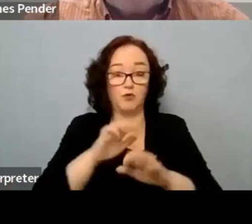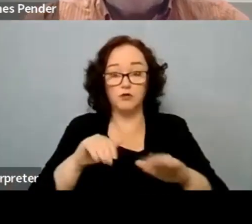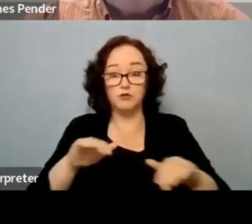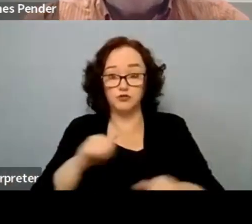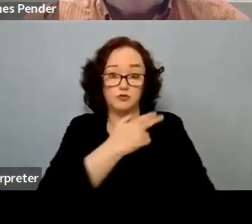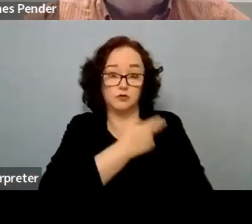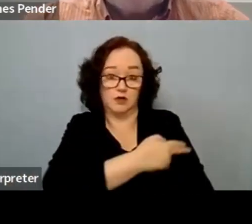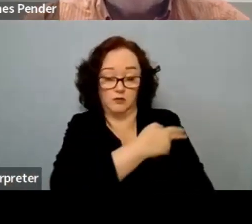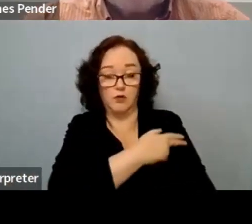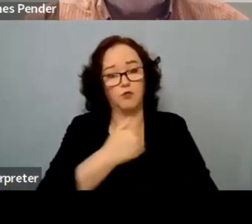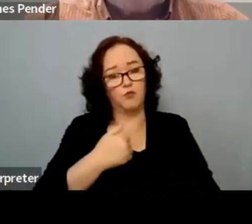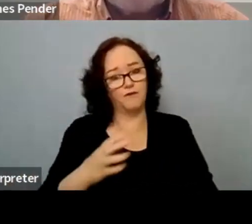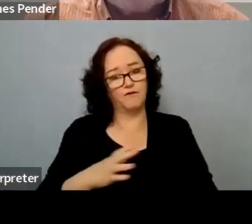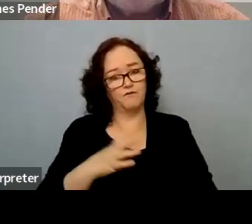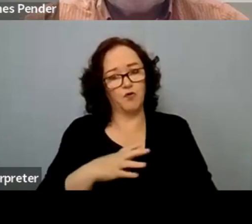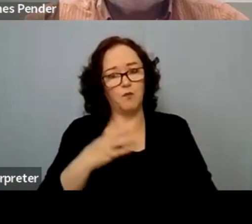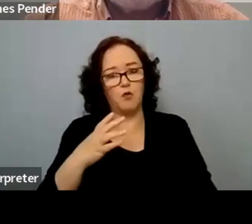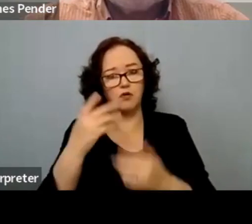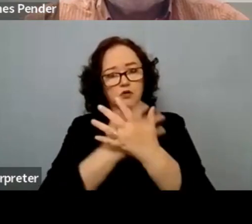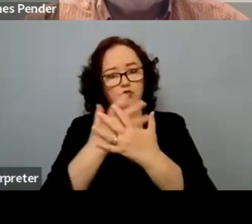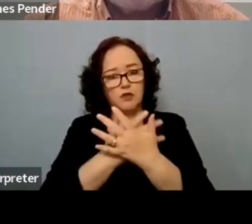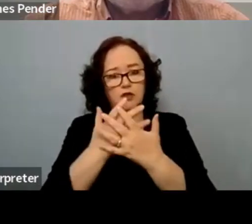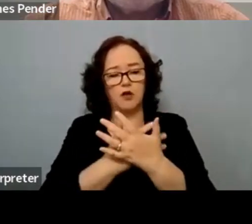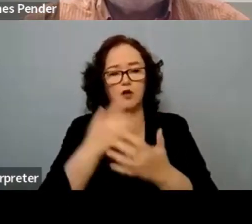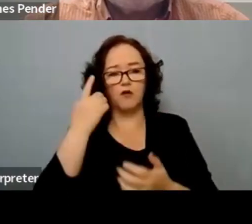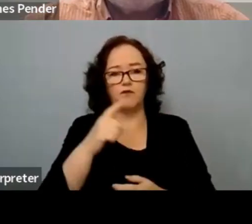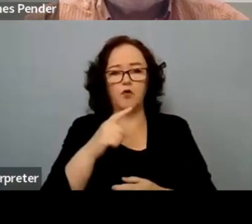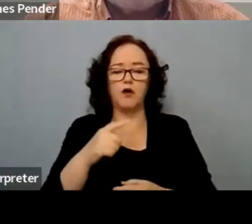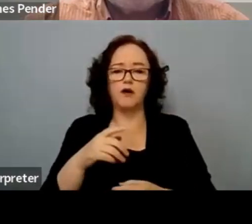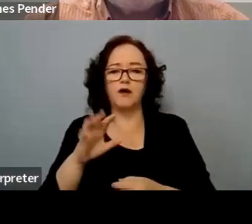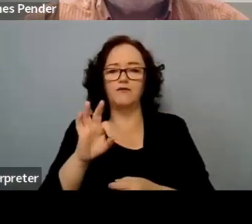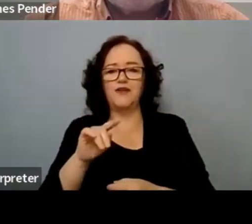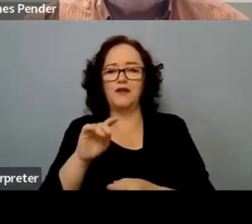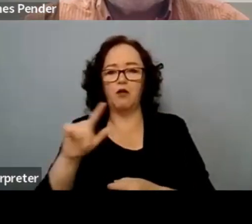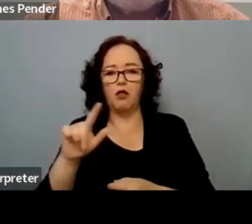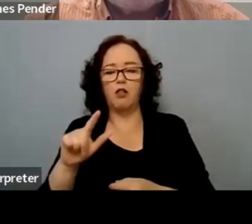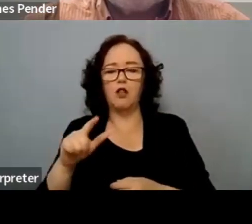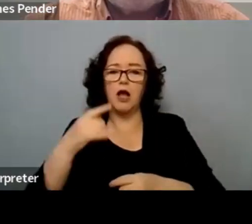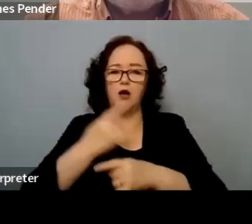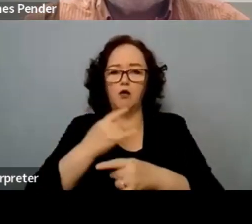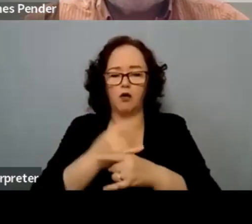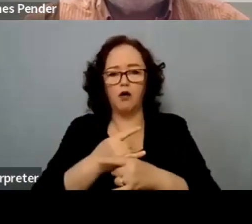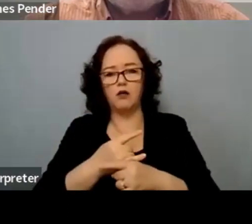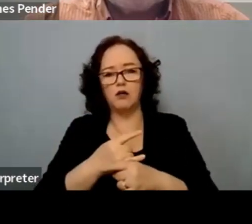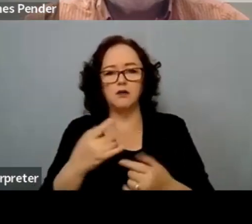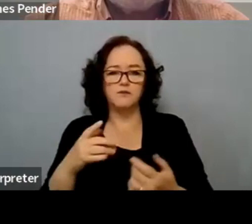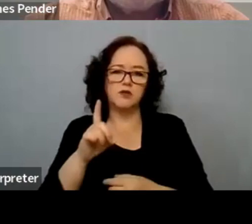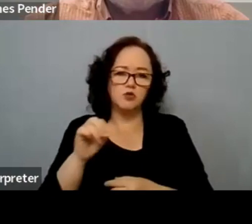fetal alcohol syndrome disorders, of which there are more than 300. So I think there are several places around the